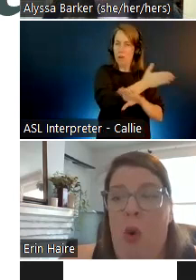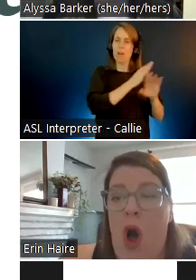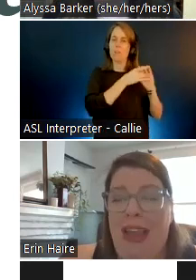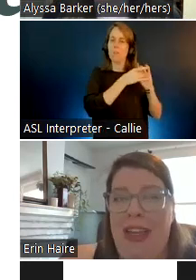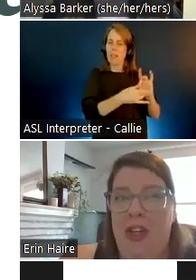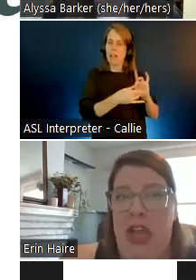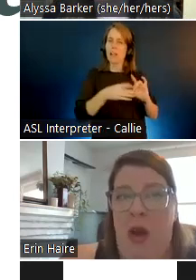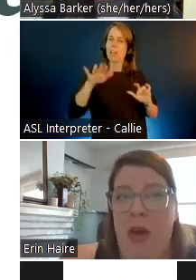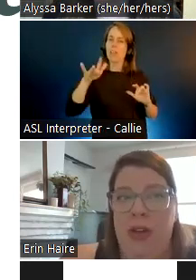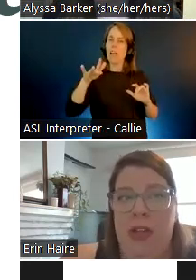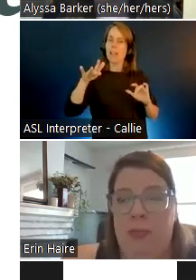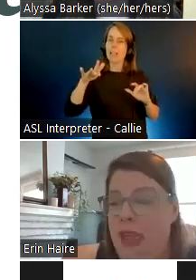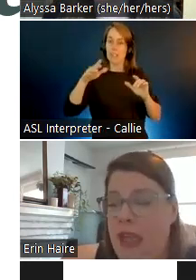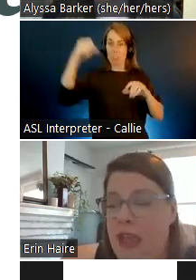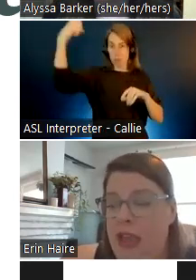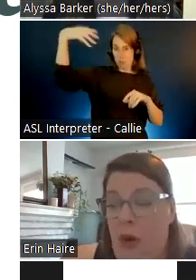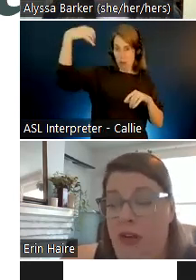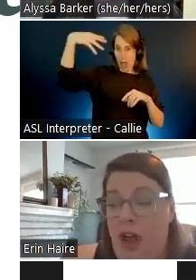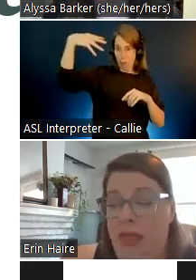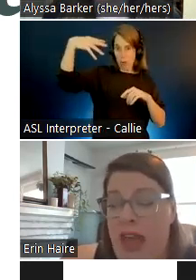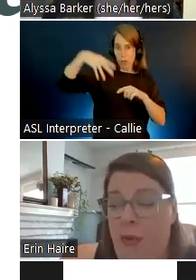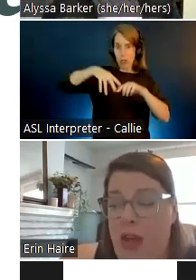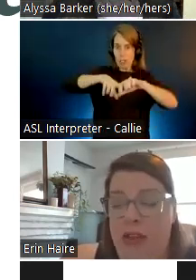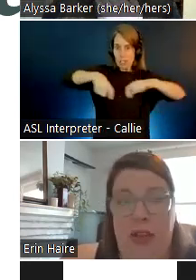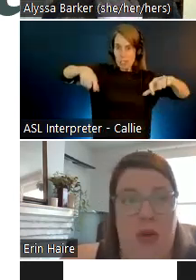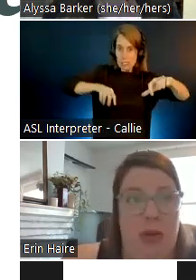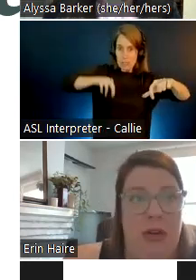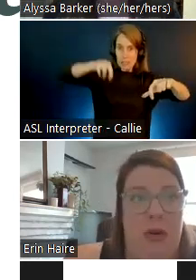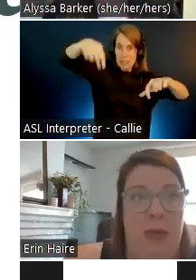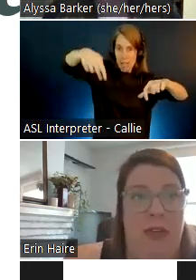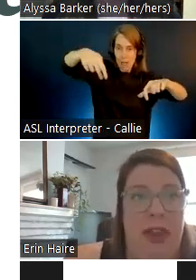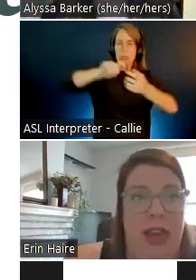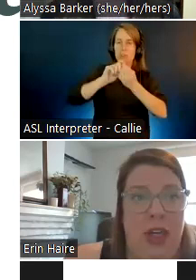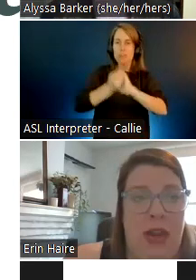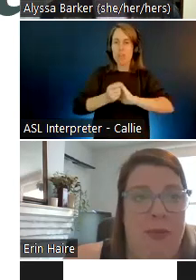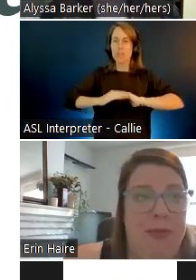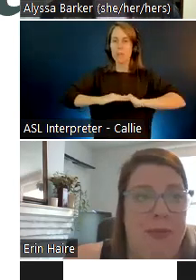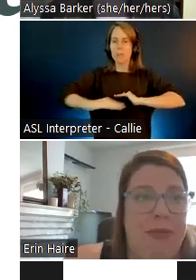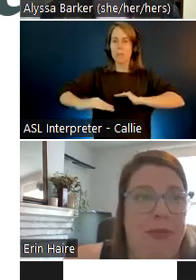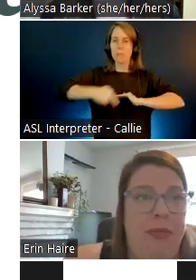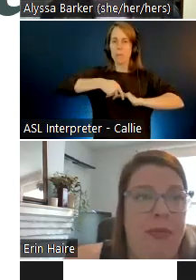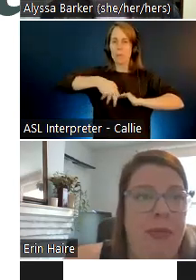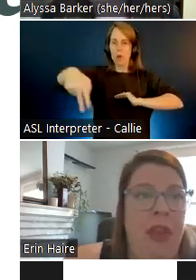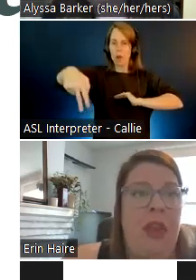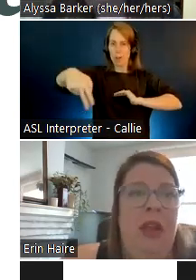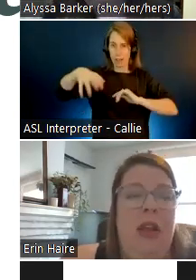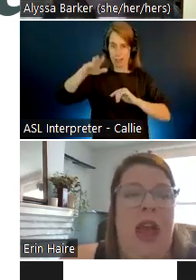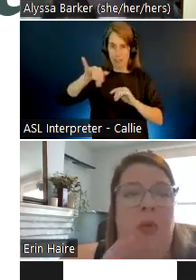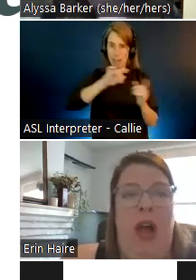walk in showers be whether or not that would constitute a reasonable modification and while